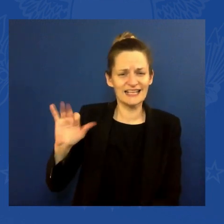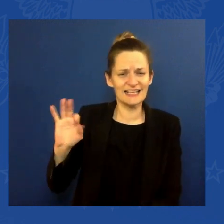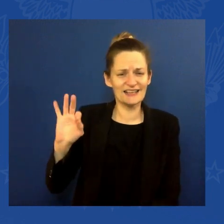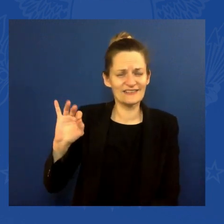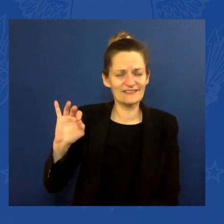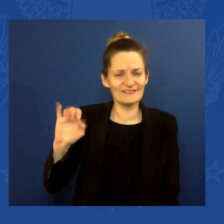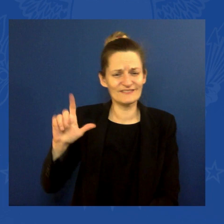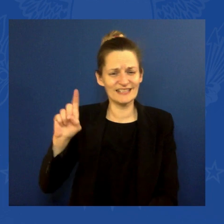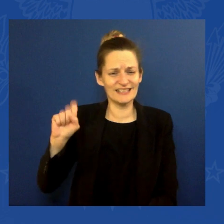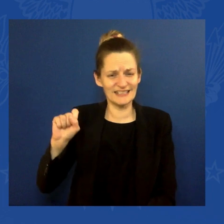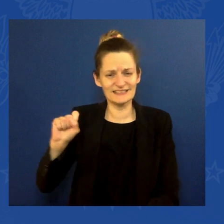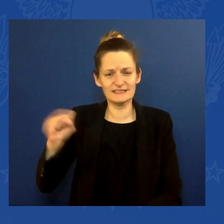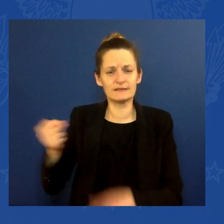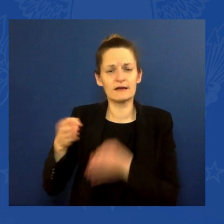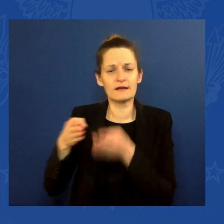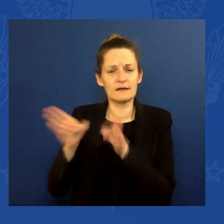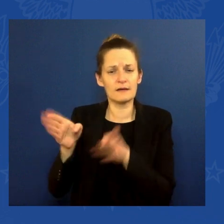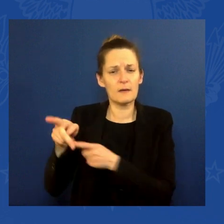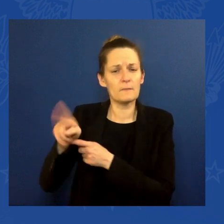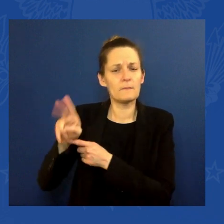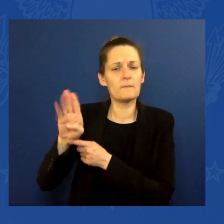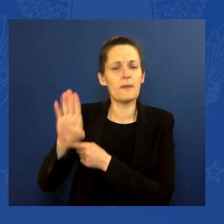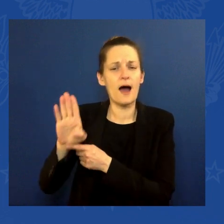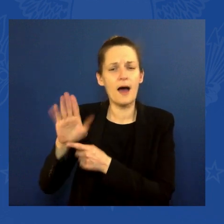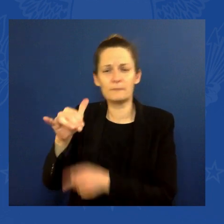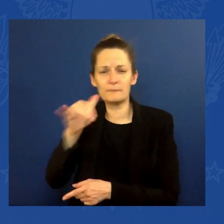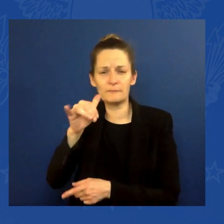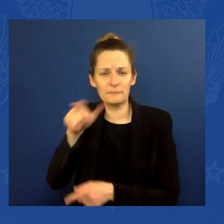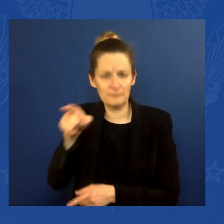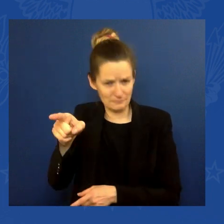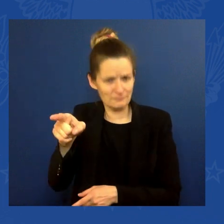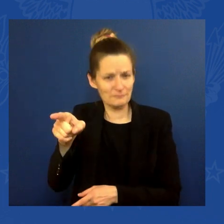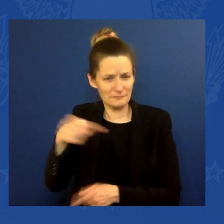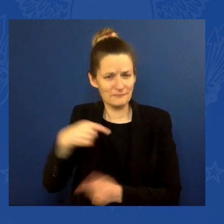(Audience member whistles.) You know it.